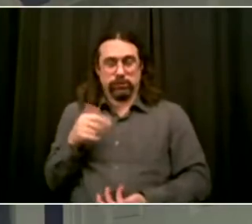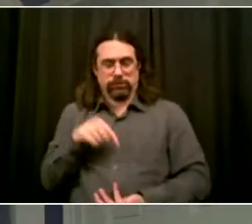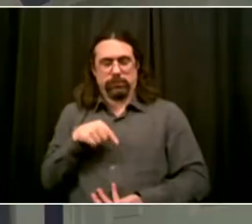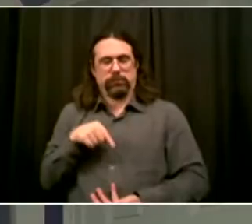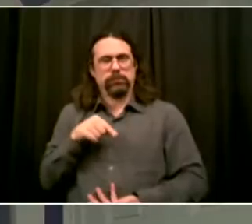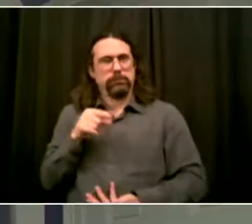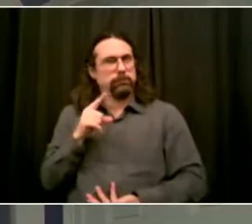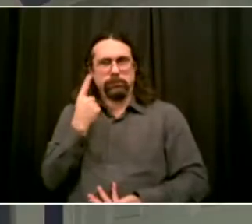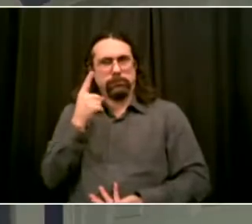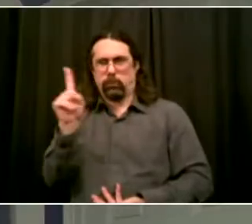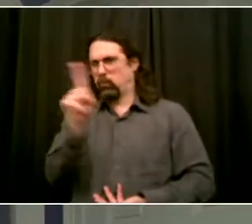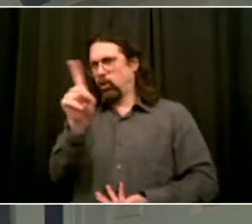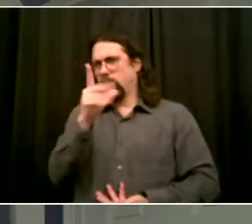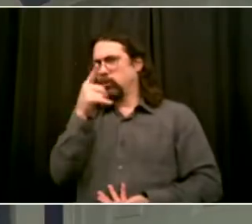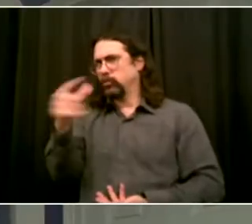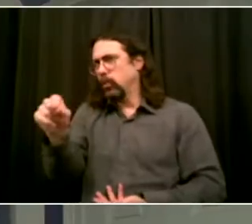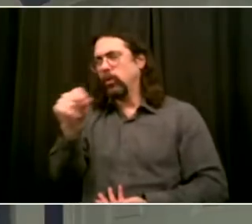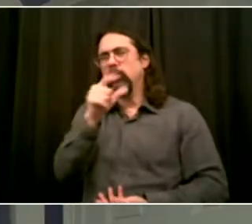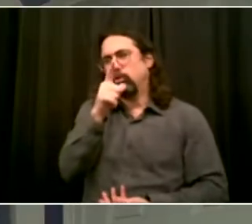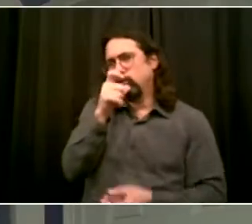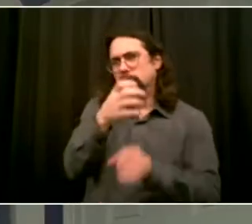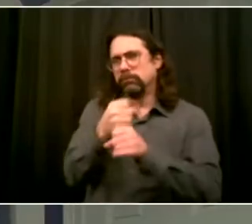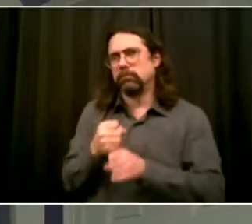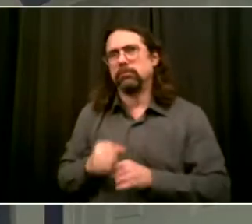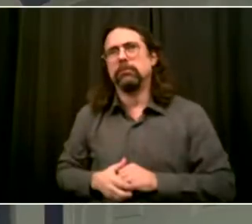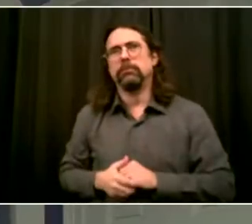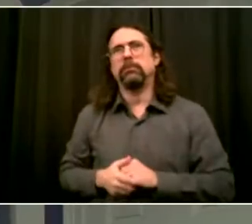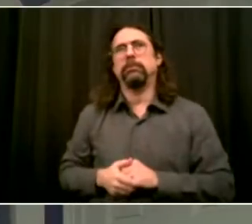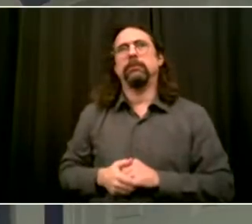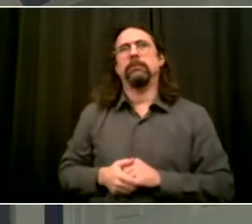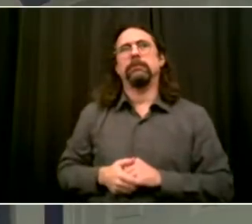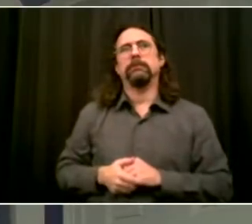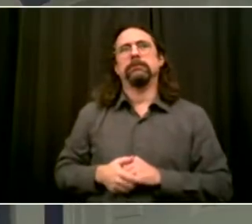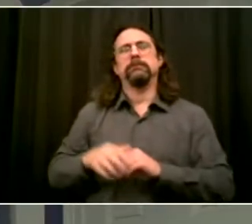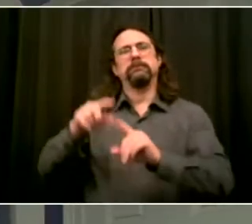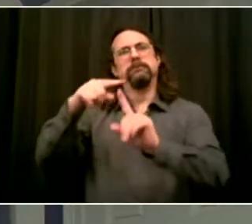OF THE QUESESTION,N